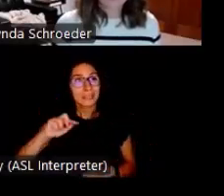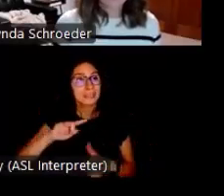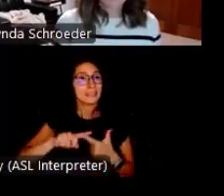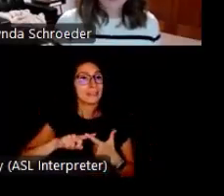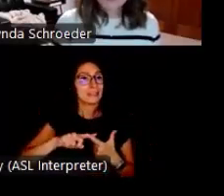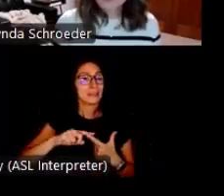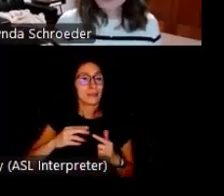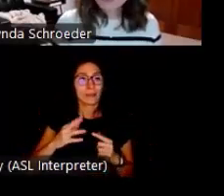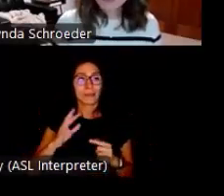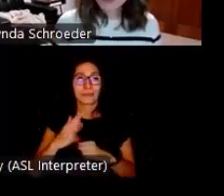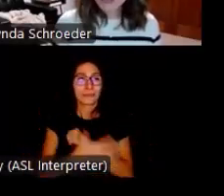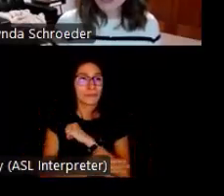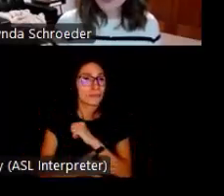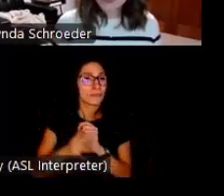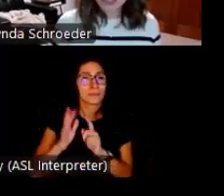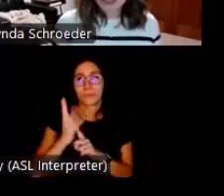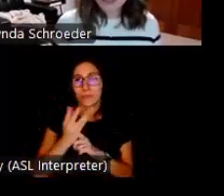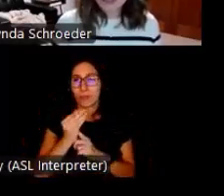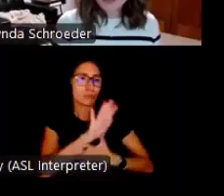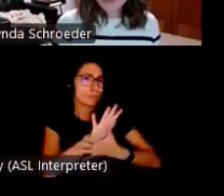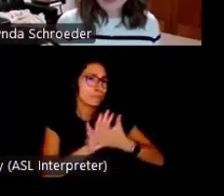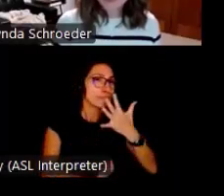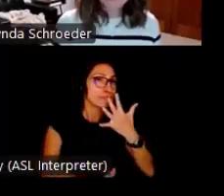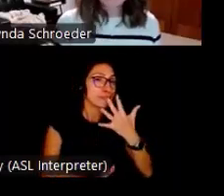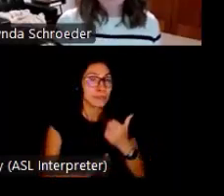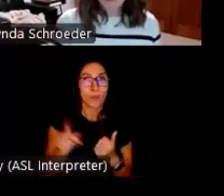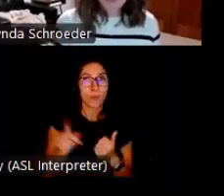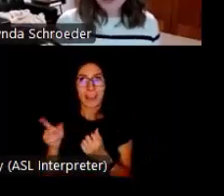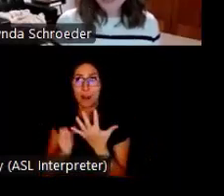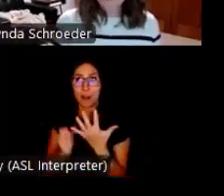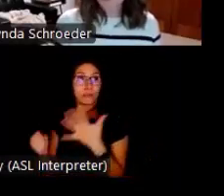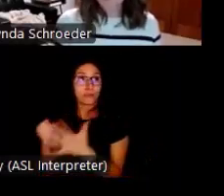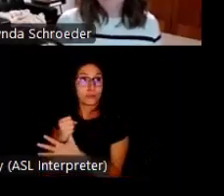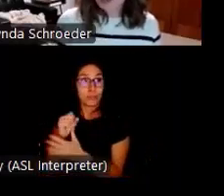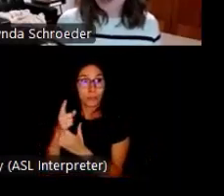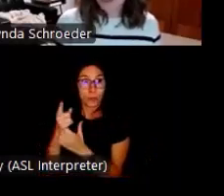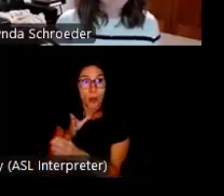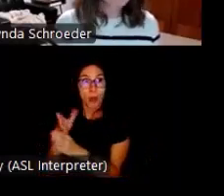What is their number one industry? It is not always agriculture.